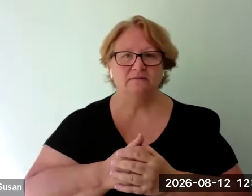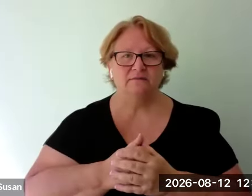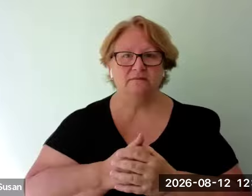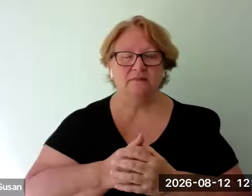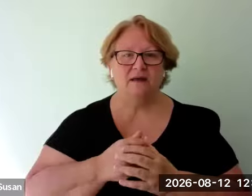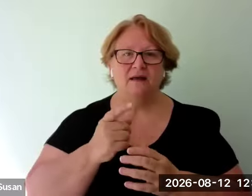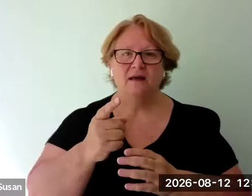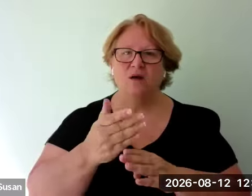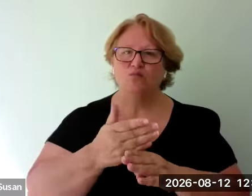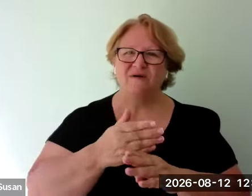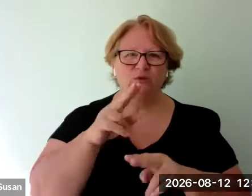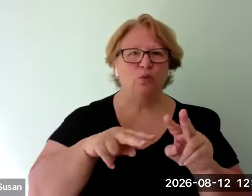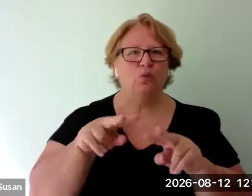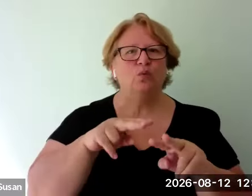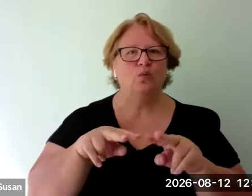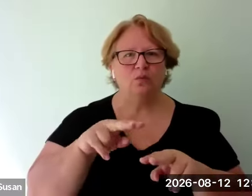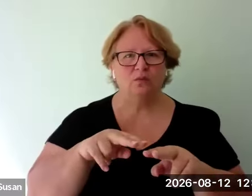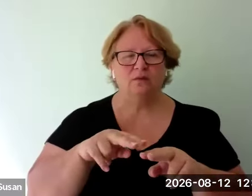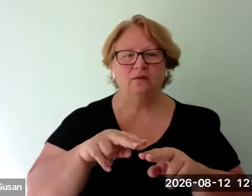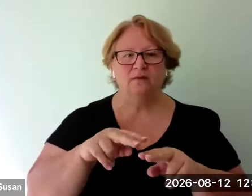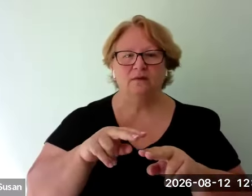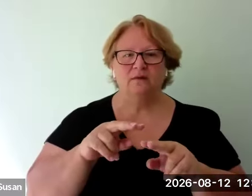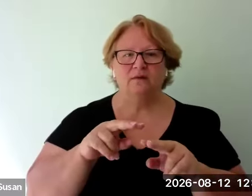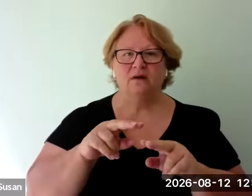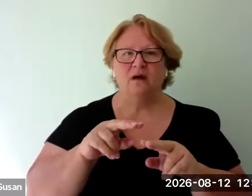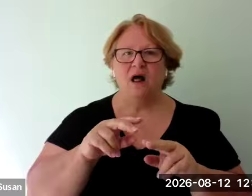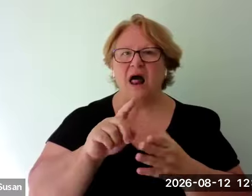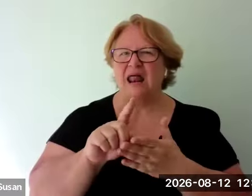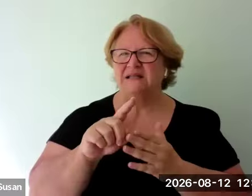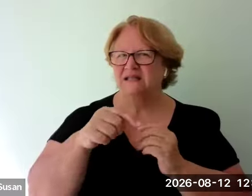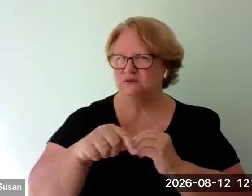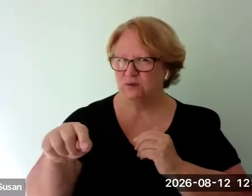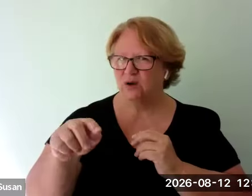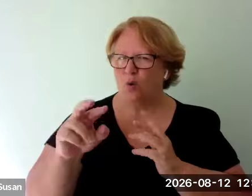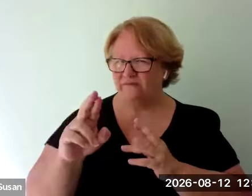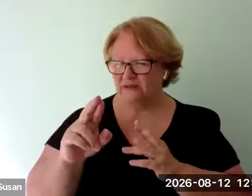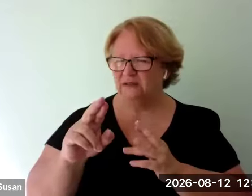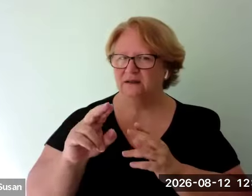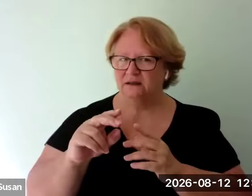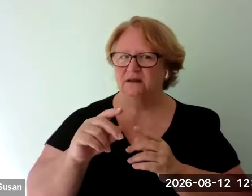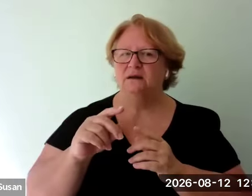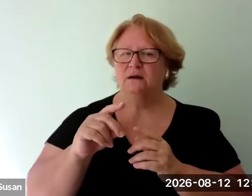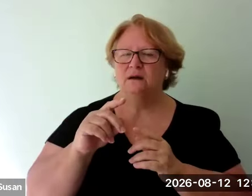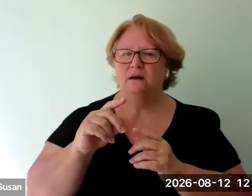. So we will be providing a preview of the application form. Hopefully later this